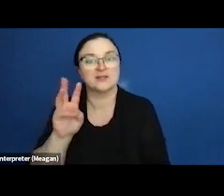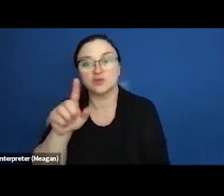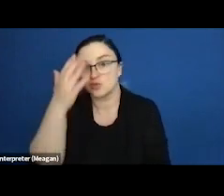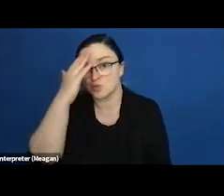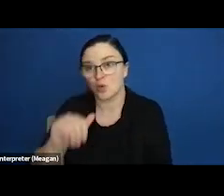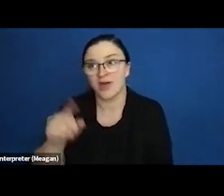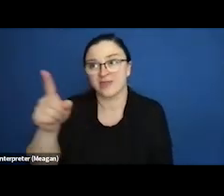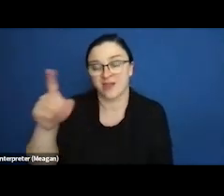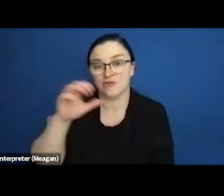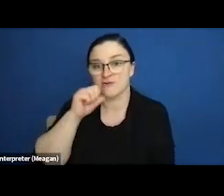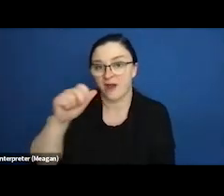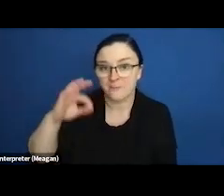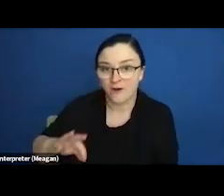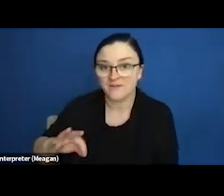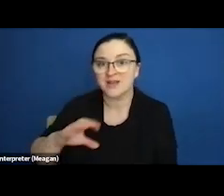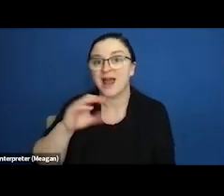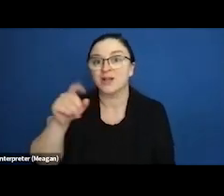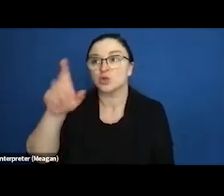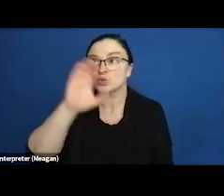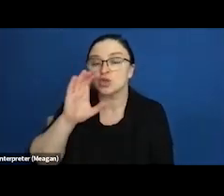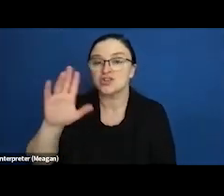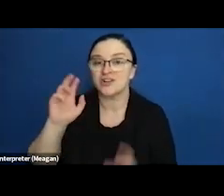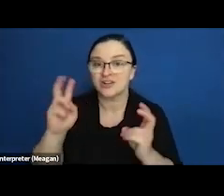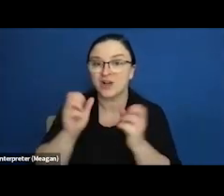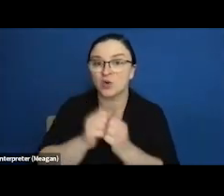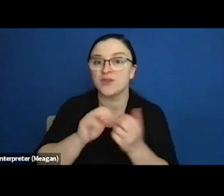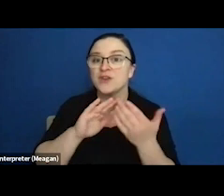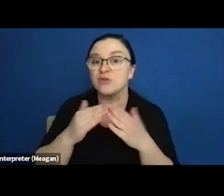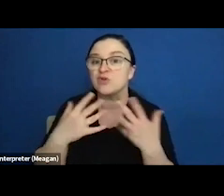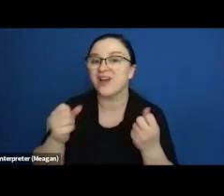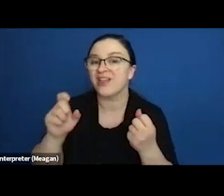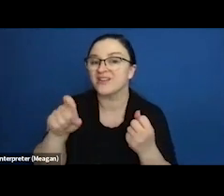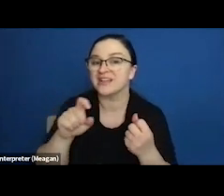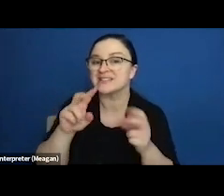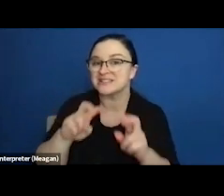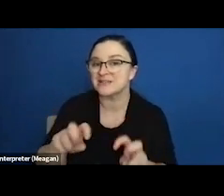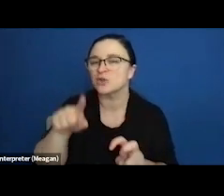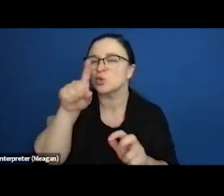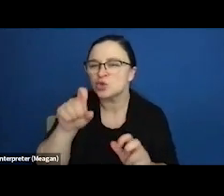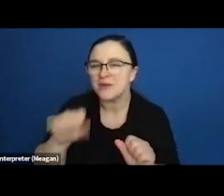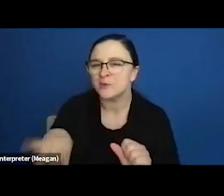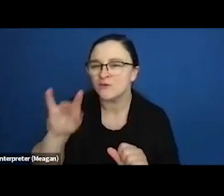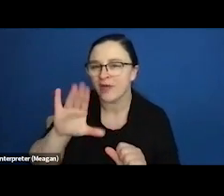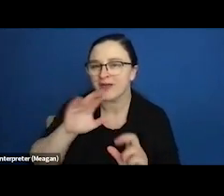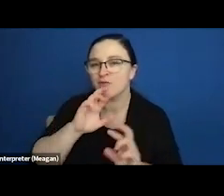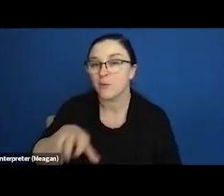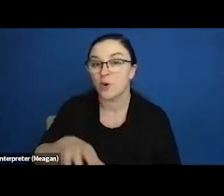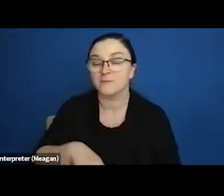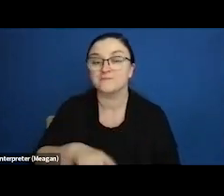and you search their title with community health needs assessment, you should be able to locate that report, you should be able to identify